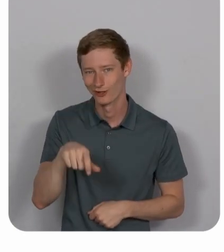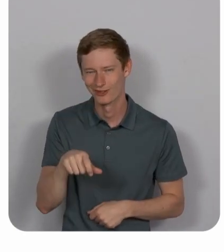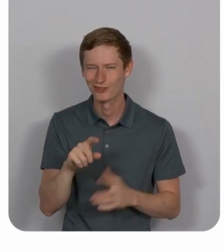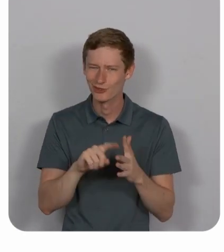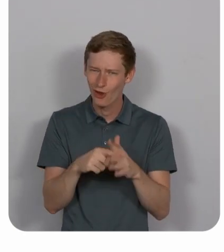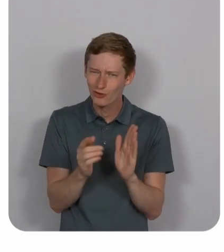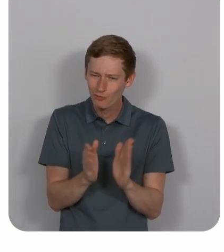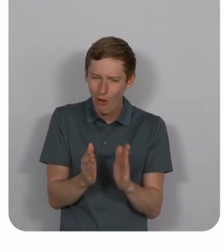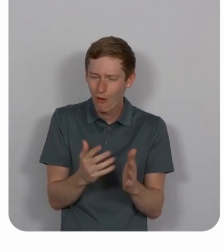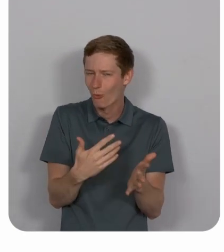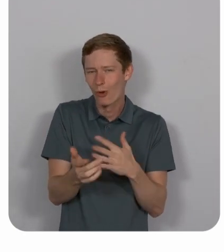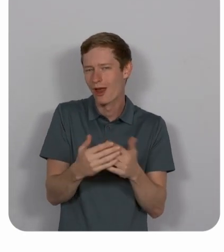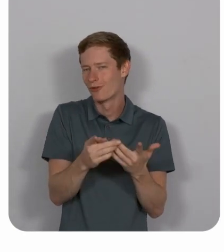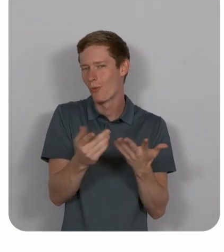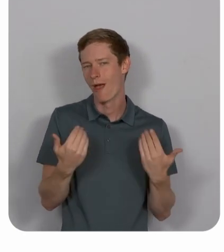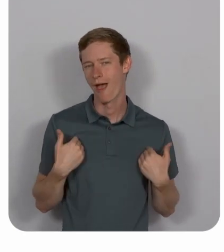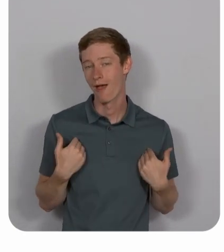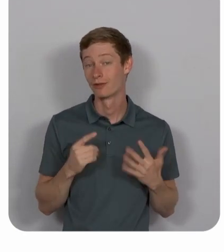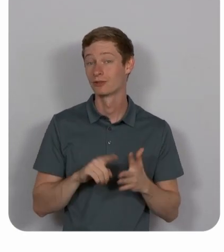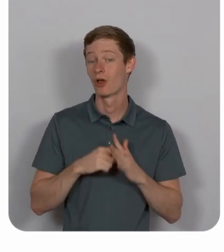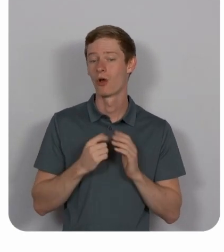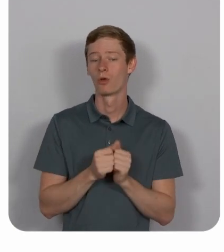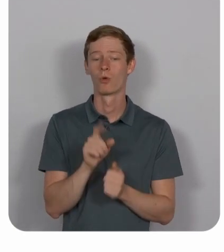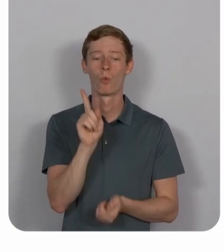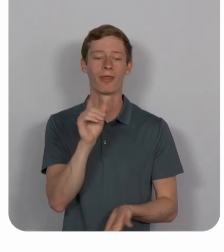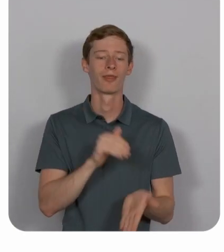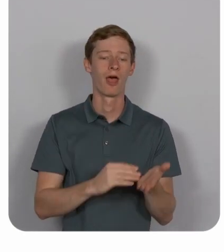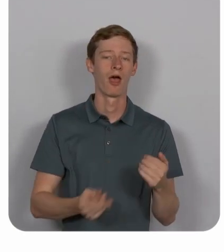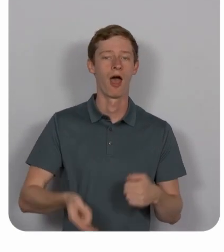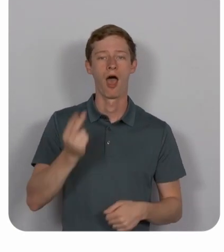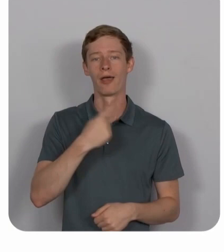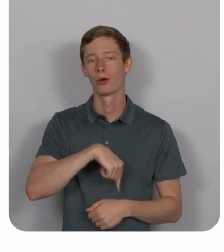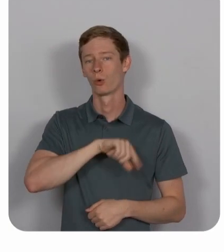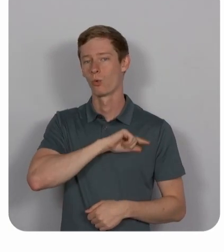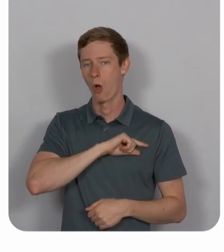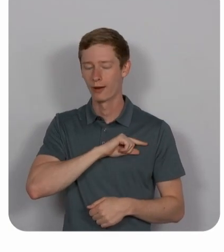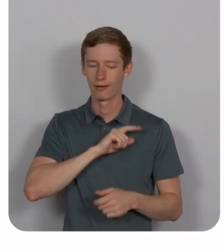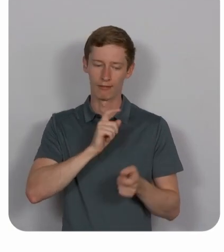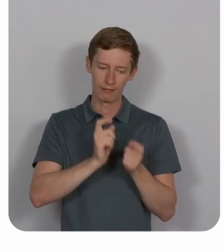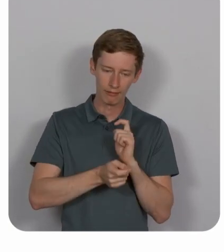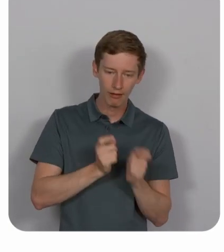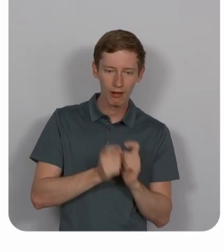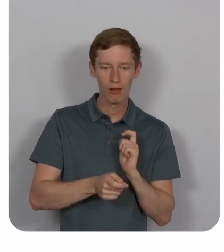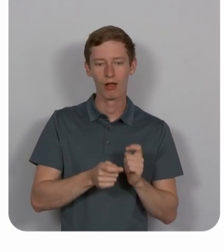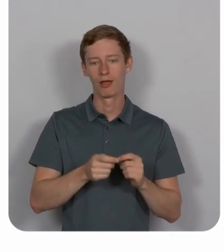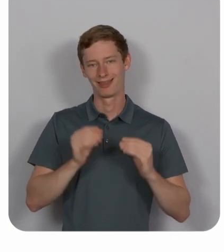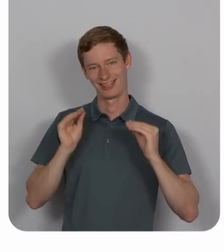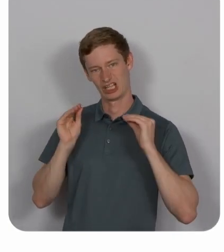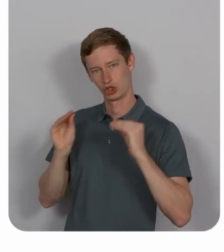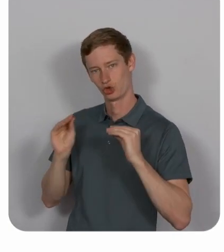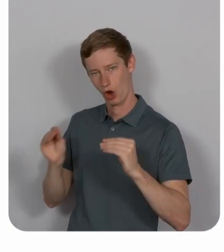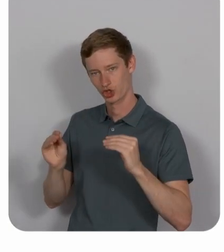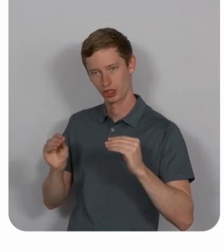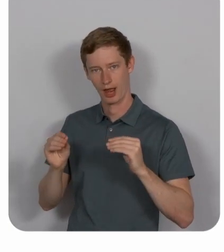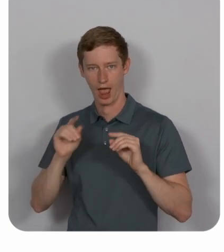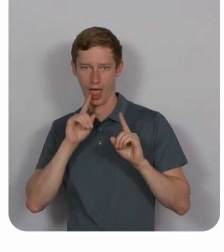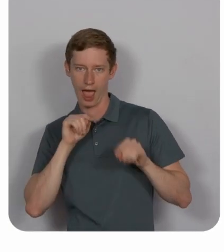You can start really small with whatever you have. We started with a thousand high-quality, hand-curated instruction and output pairs.